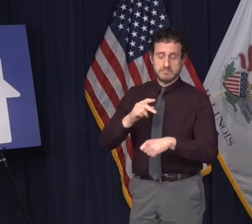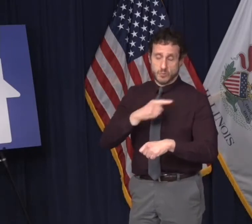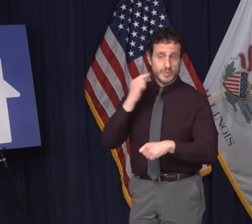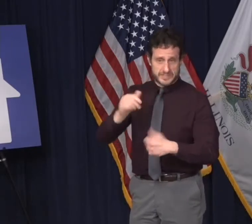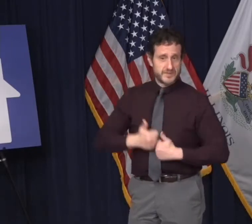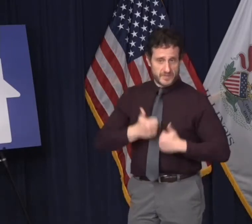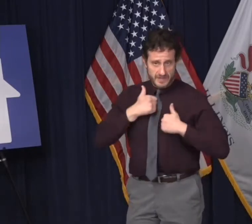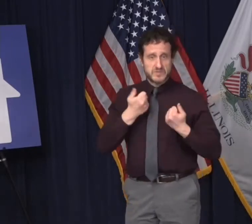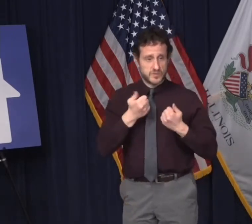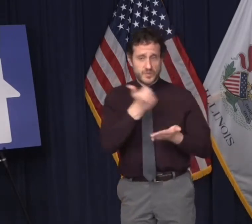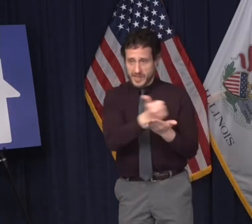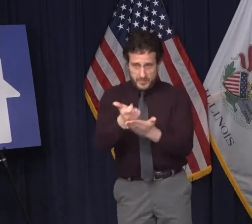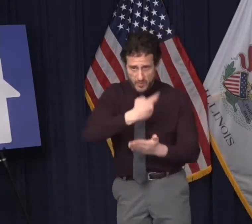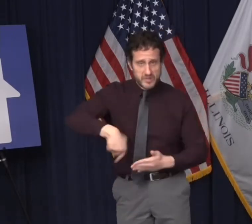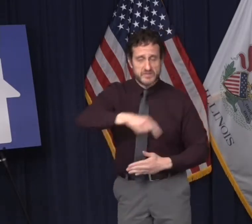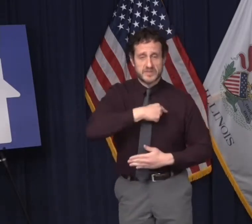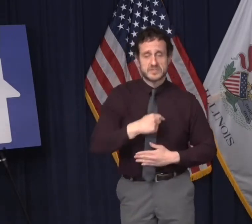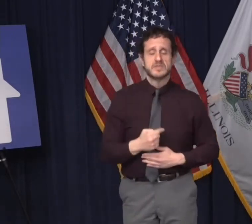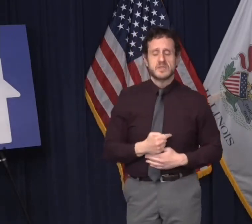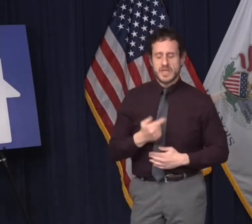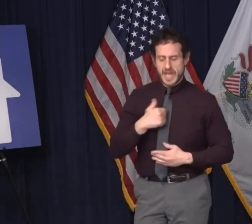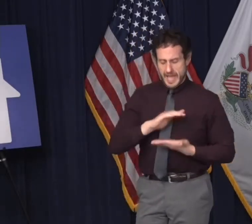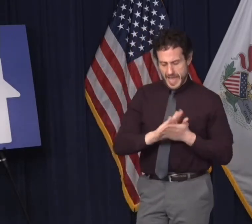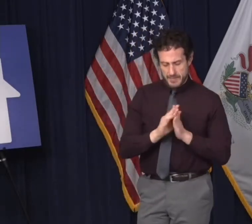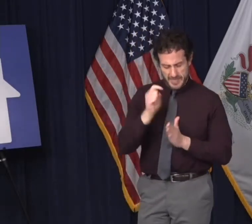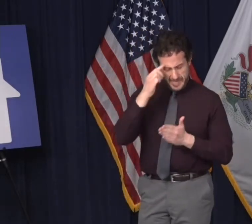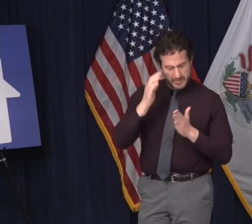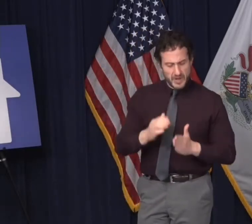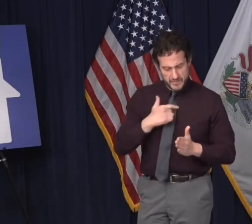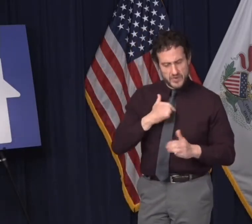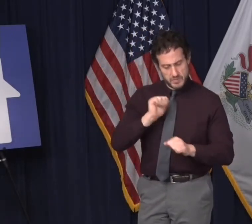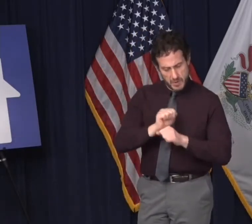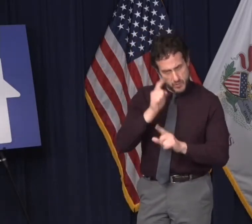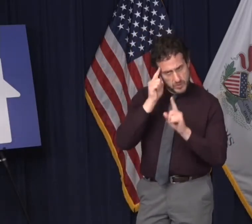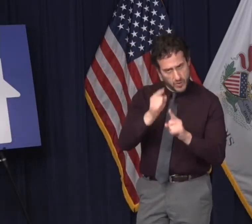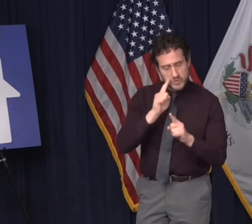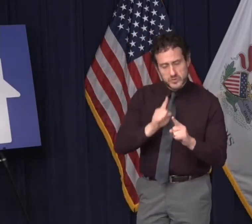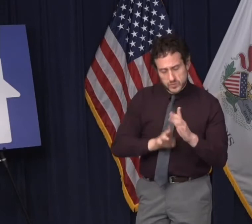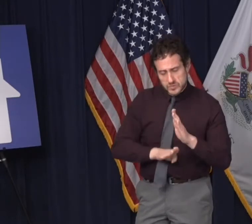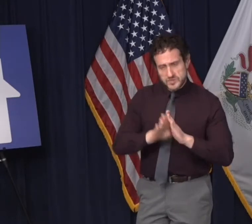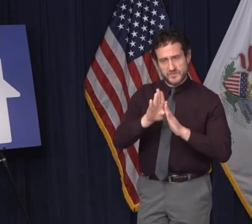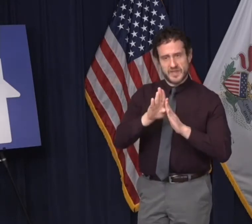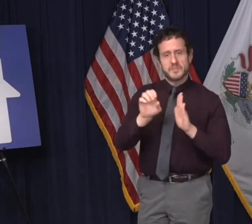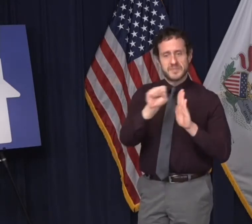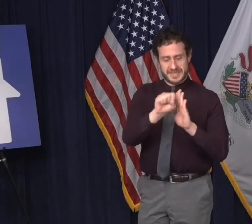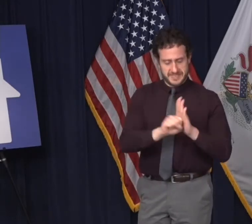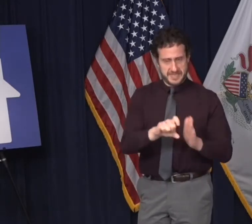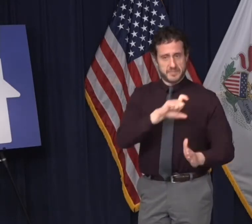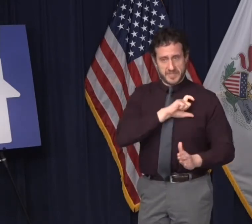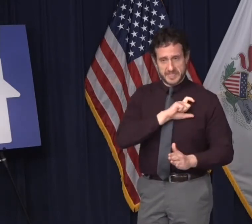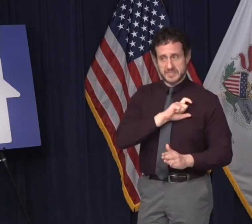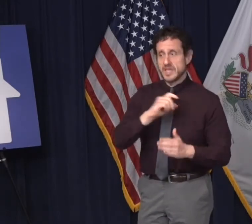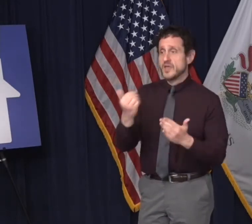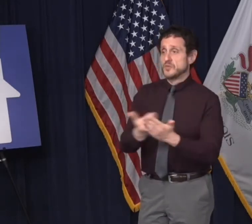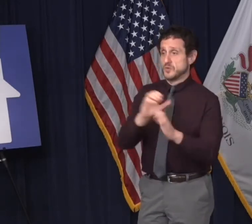WHEN I BECAME GOVERNOR, I COMMITTED TO REBUILDING THE RANKS OF OUR ILLINOIS STATE POLICE AND THESE 92 CADETS ARE